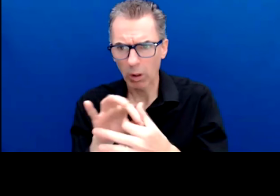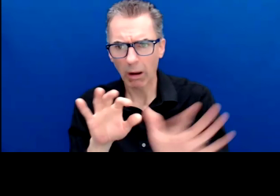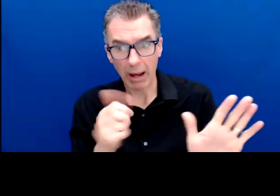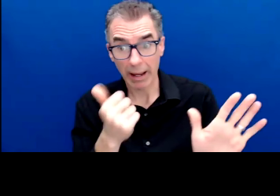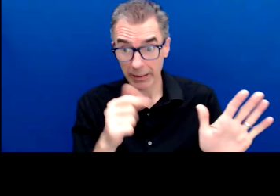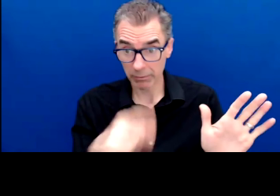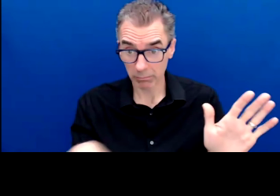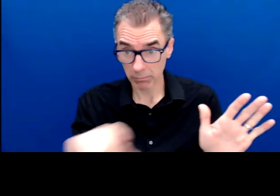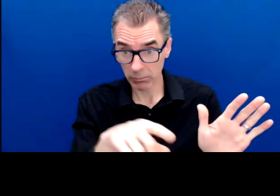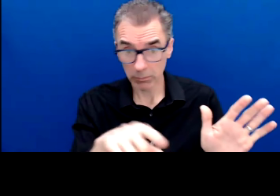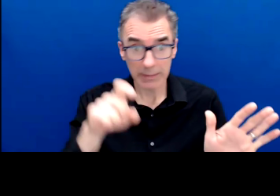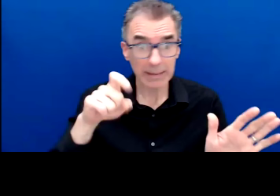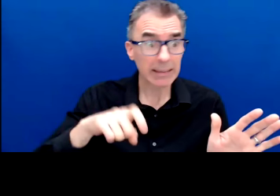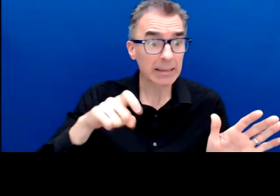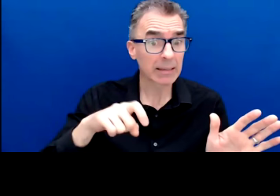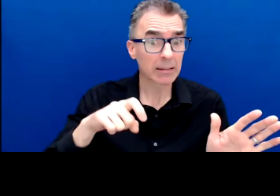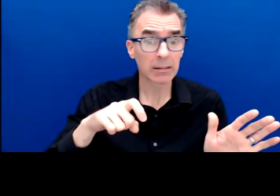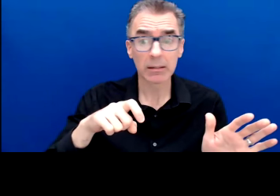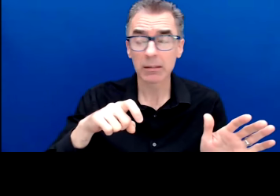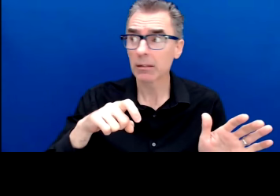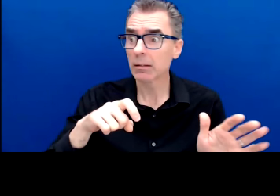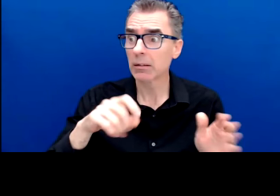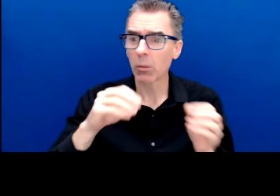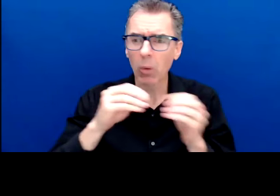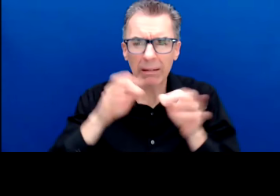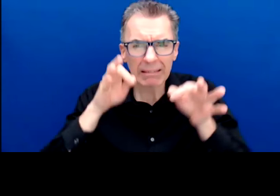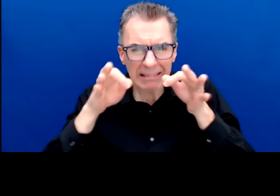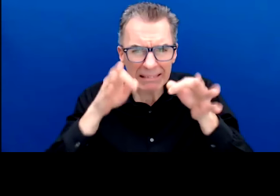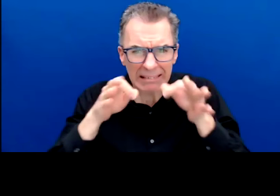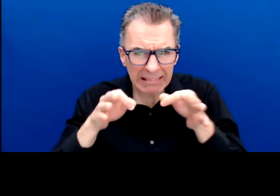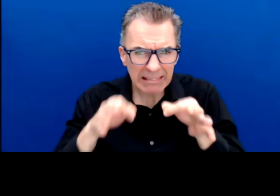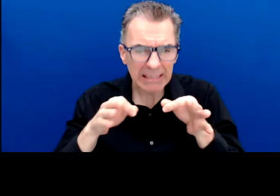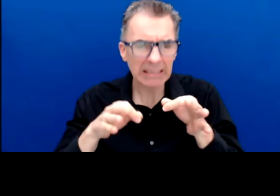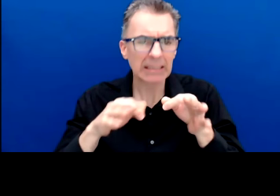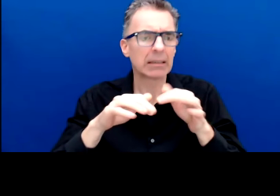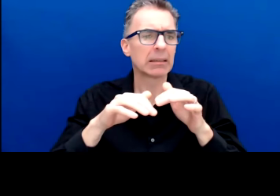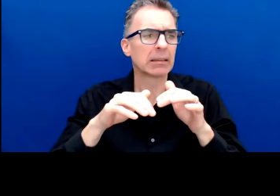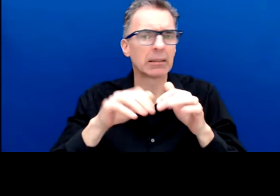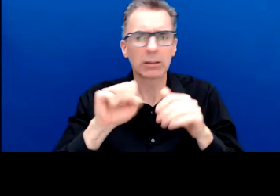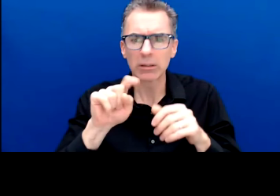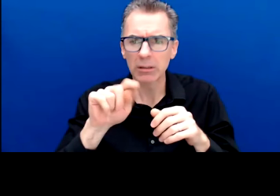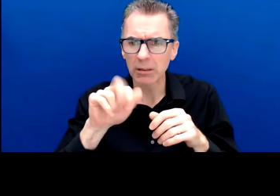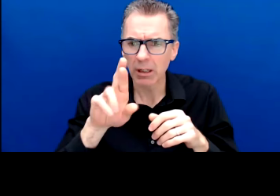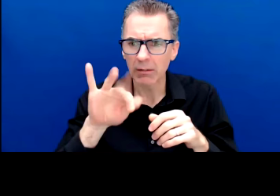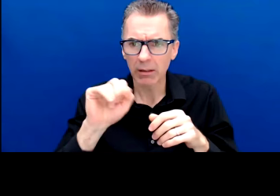needs like detailed description of how to use, Starfish like you've never used it before,